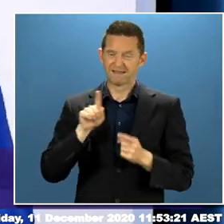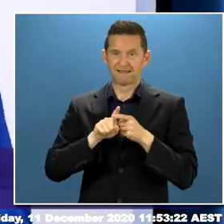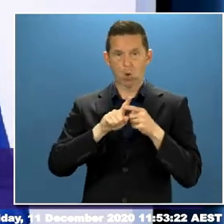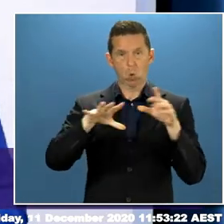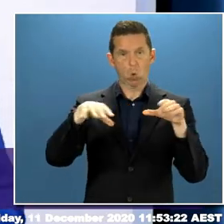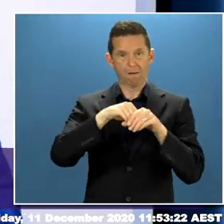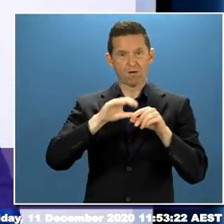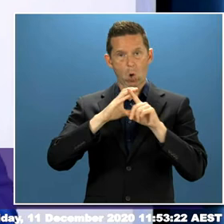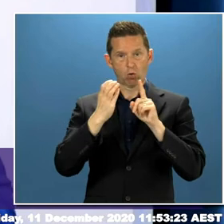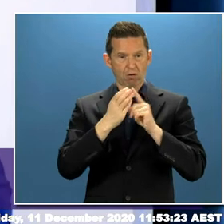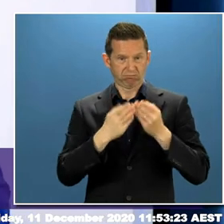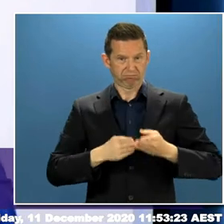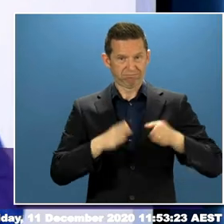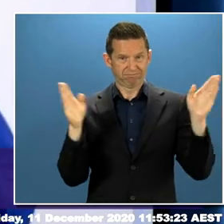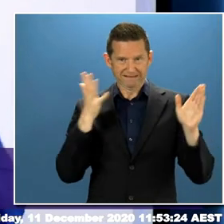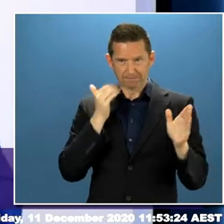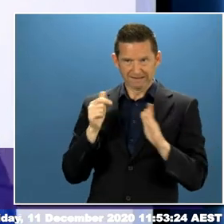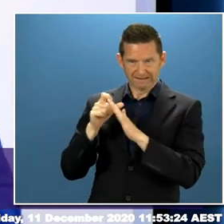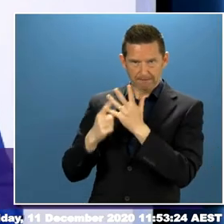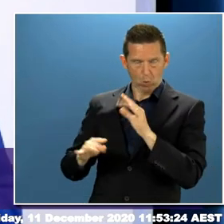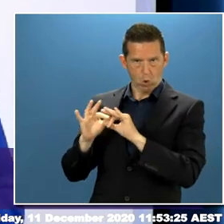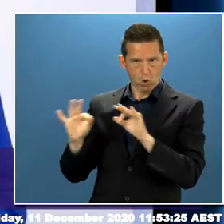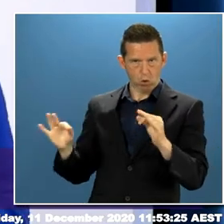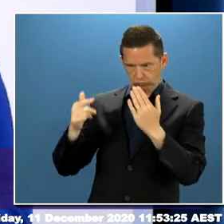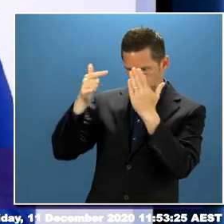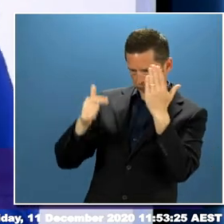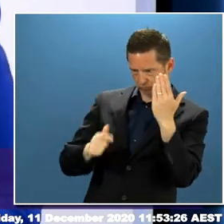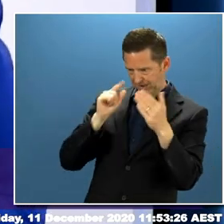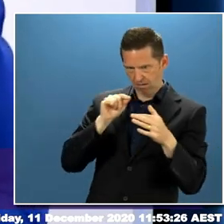board, regardless of disability or other characteristics.